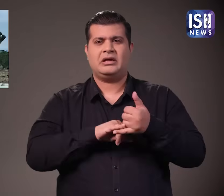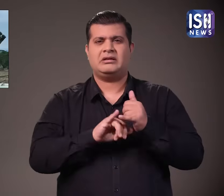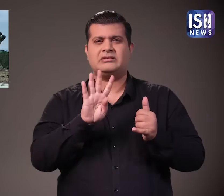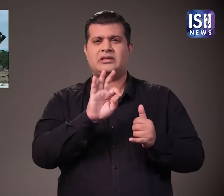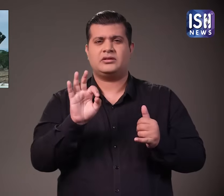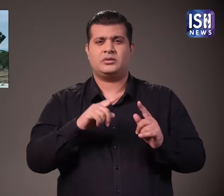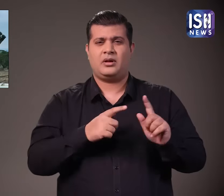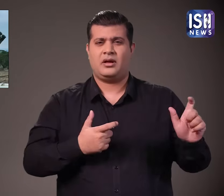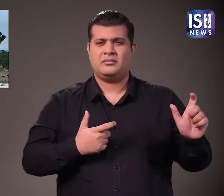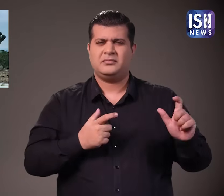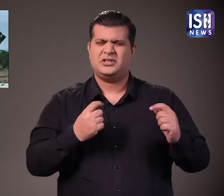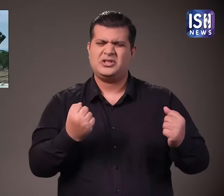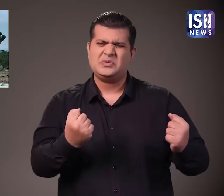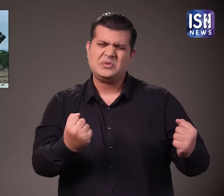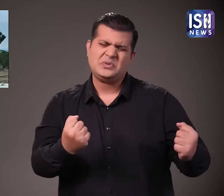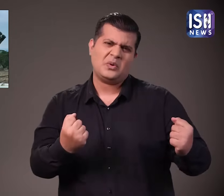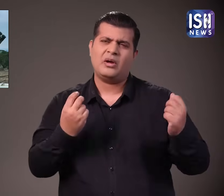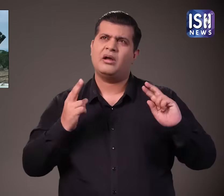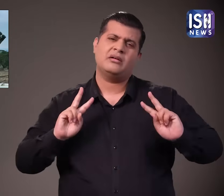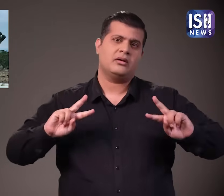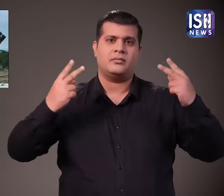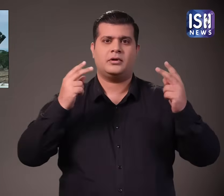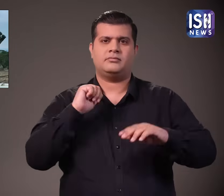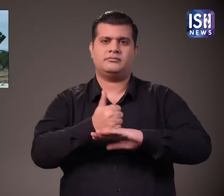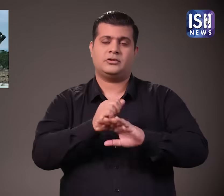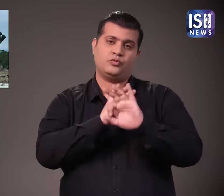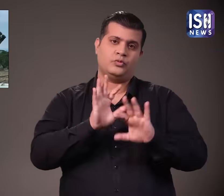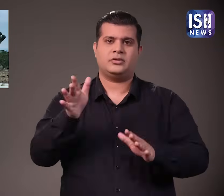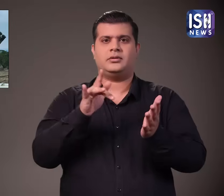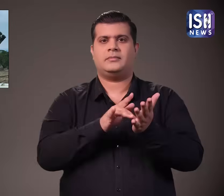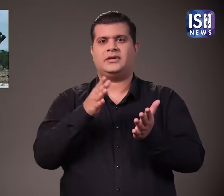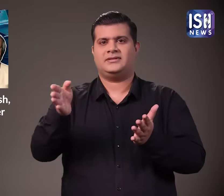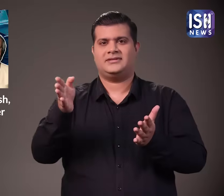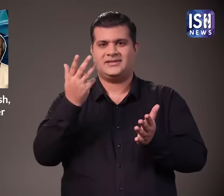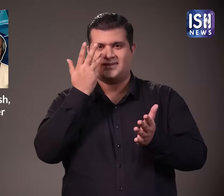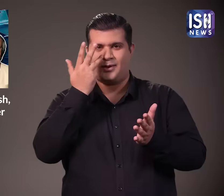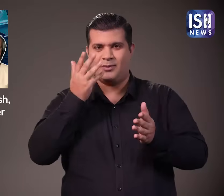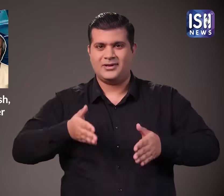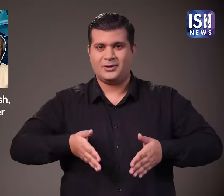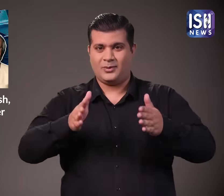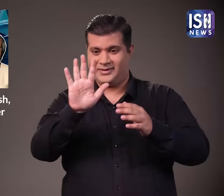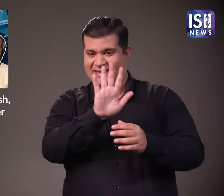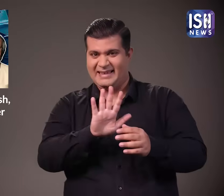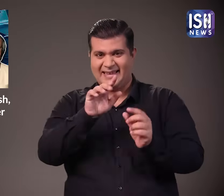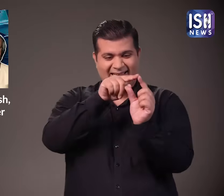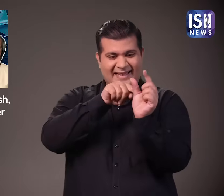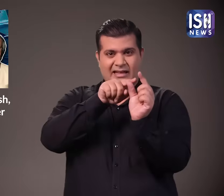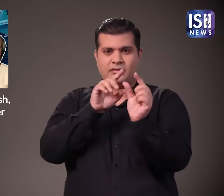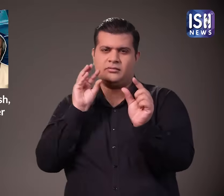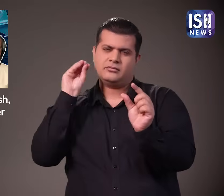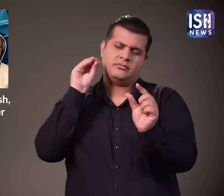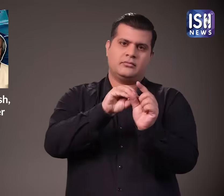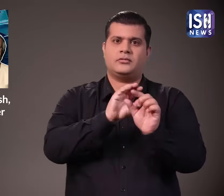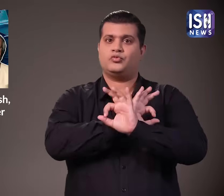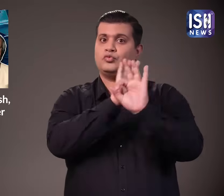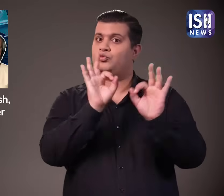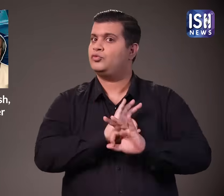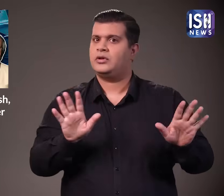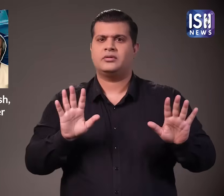India has already placed S-400, a strong defense system, at the Siliguri Corridor.